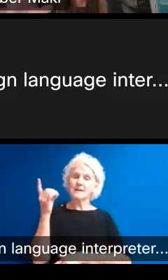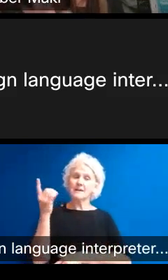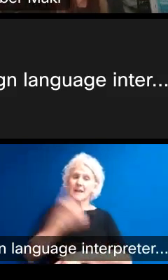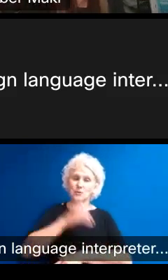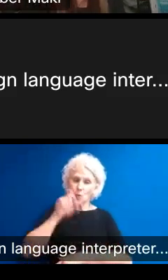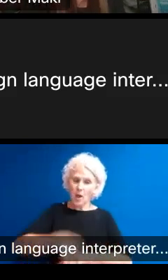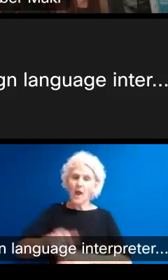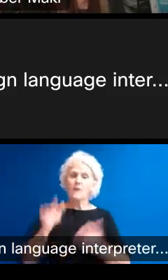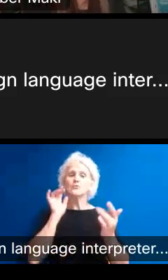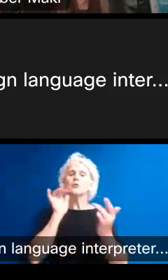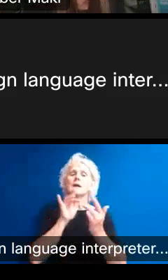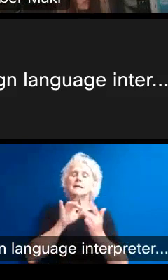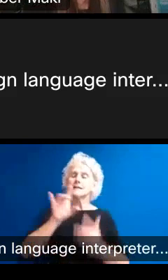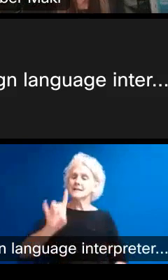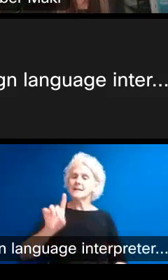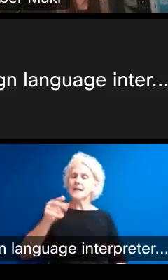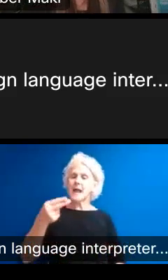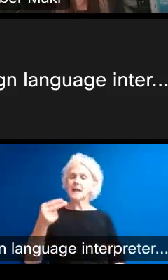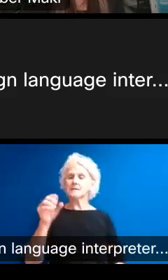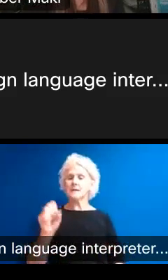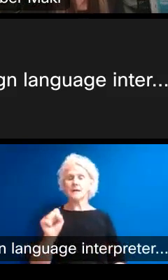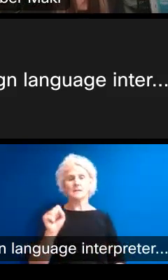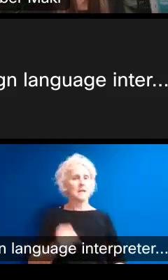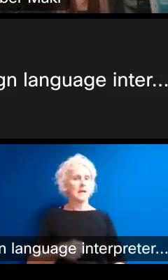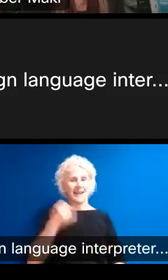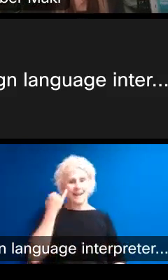and every every week thereafter that the person spends in the hotel receiving